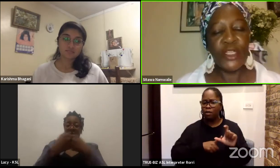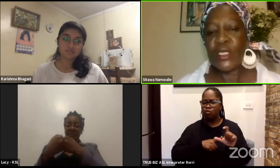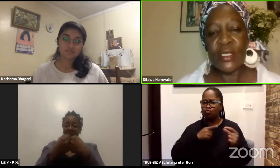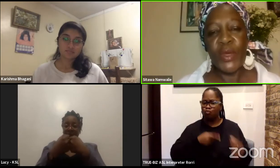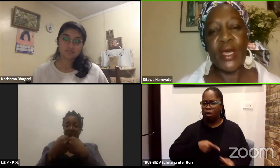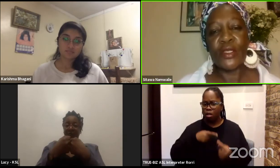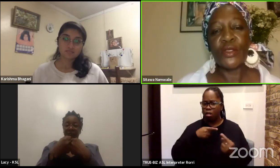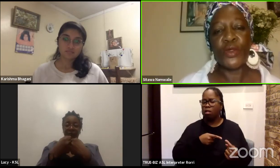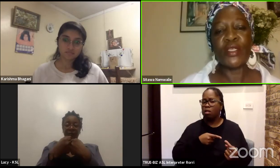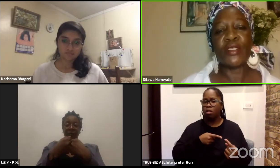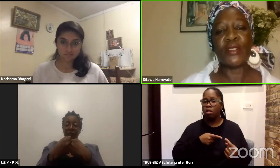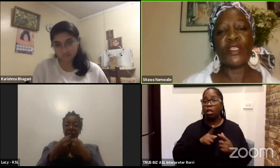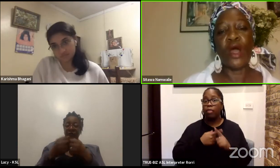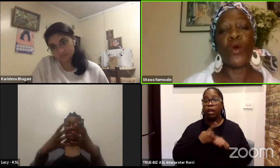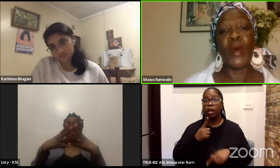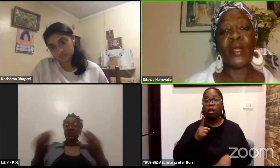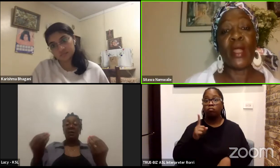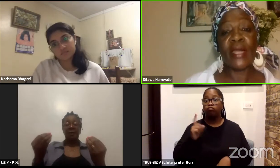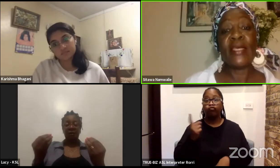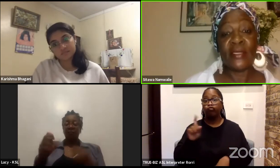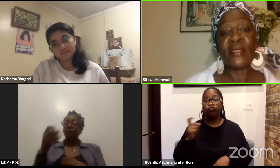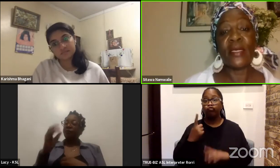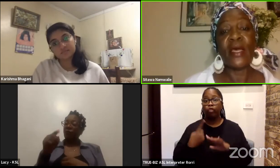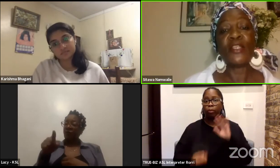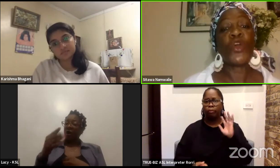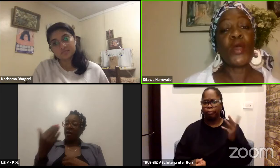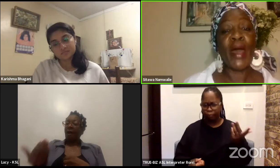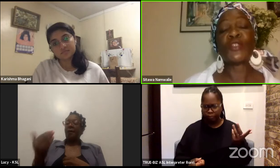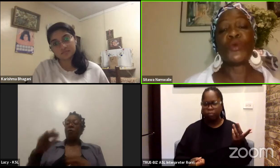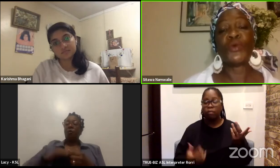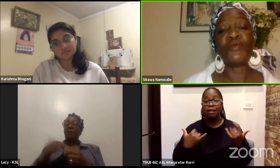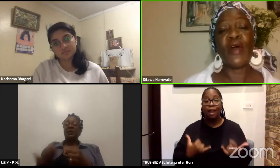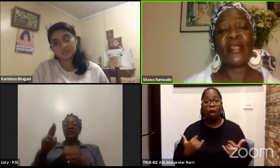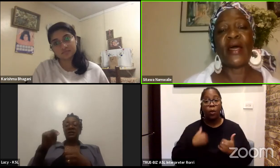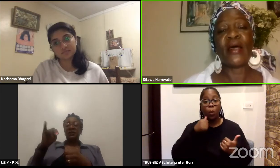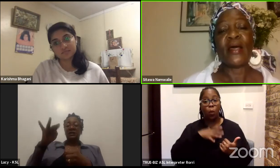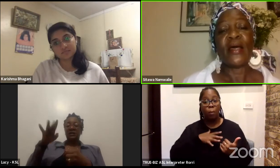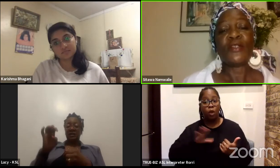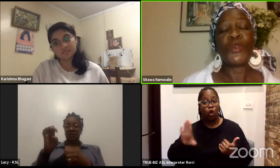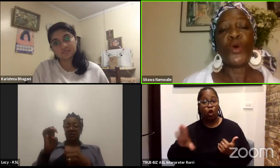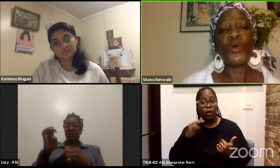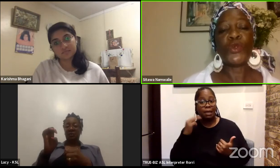and she disappeared. So this young woman, her niece, is going back to find her.